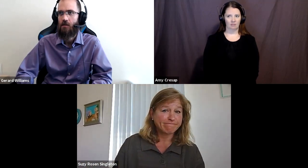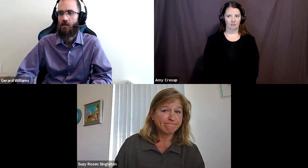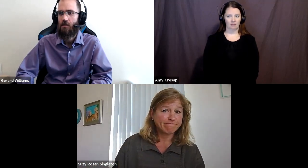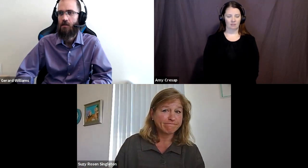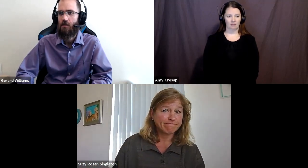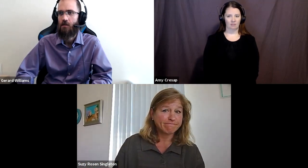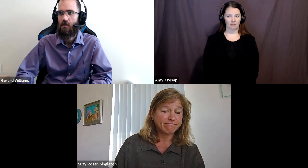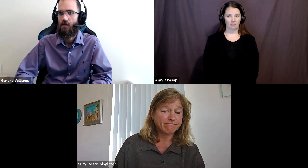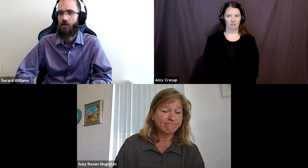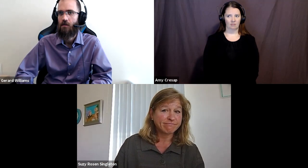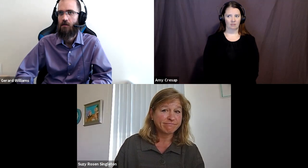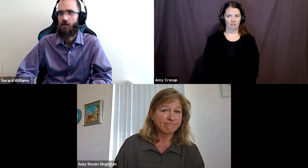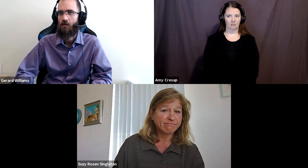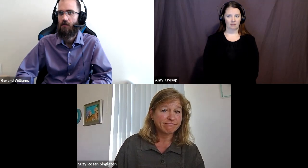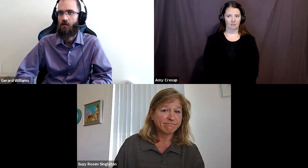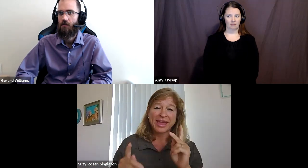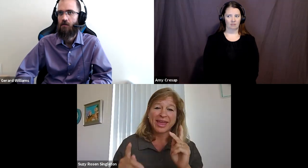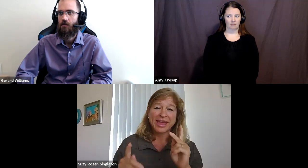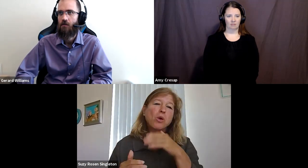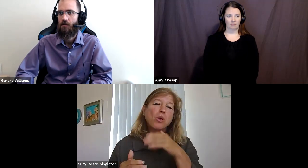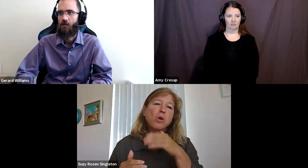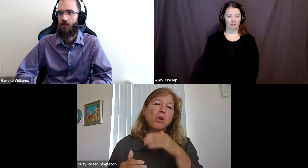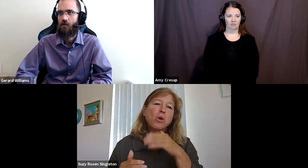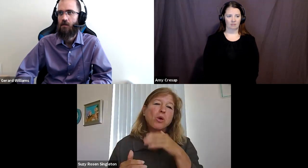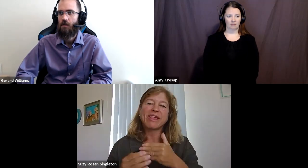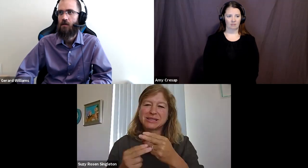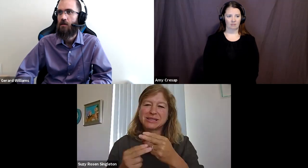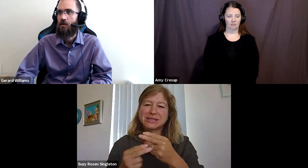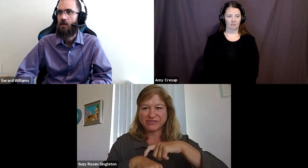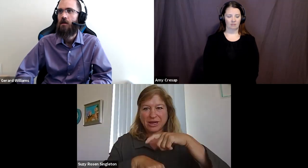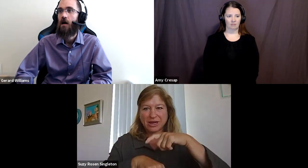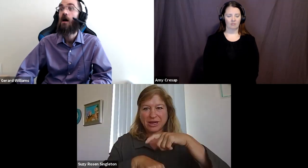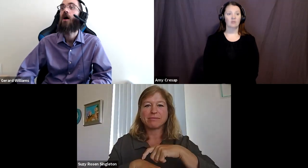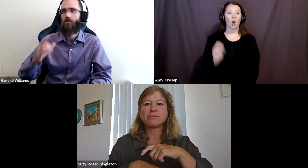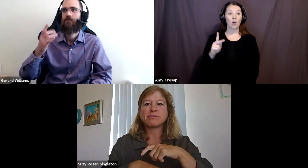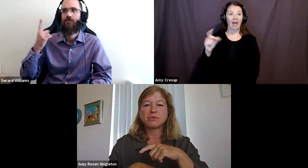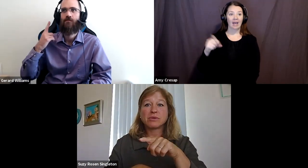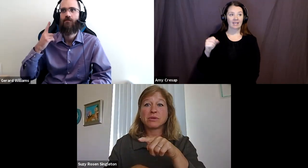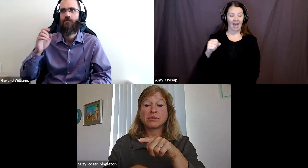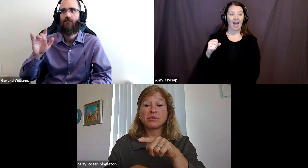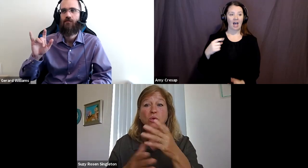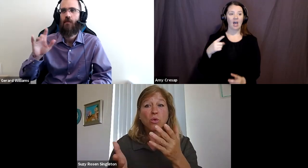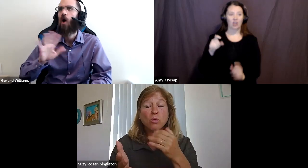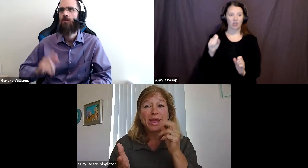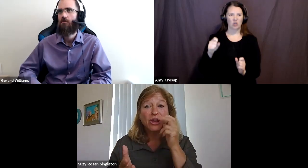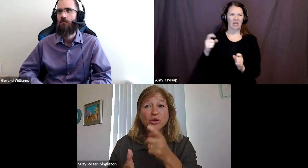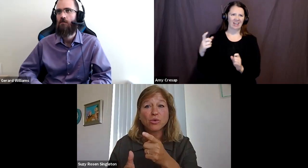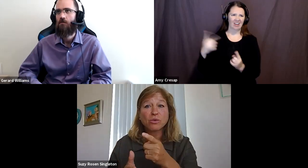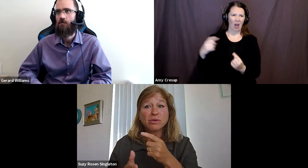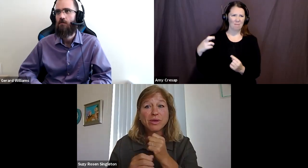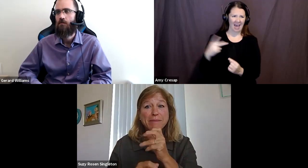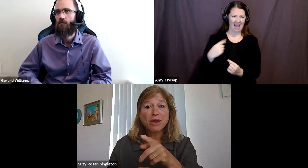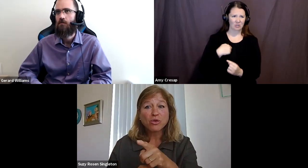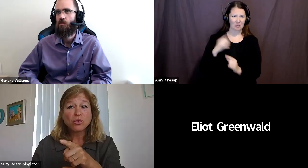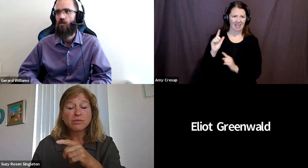Okay, yeah, I did -- you can get back to me.